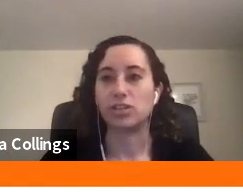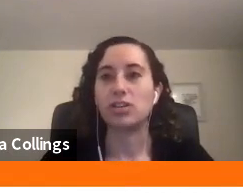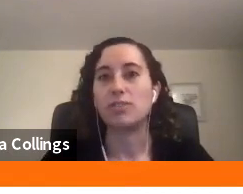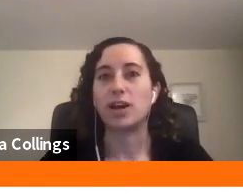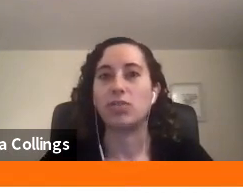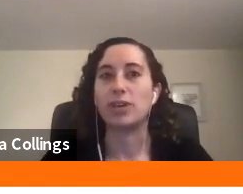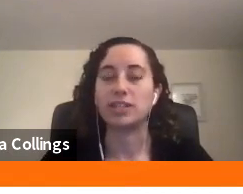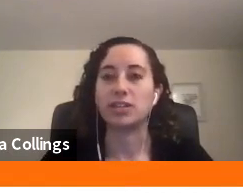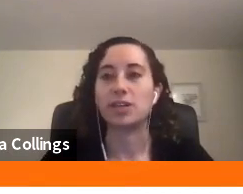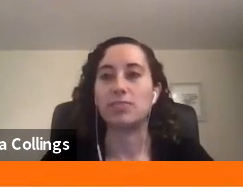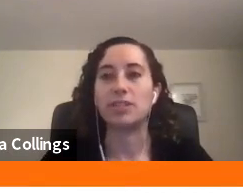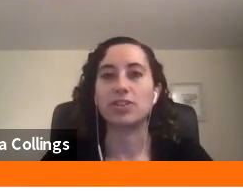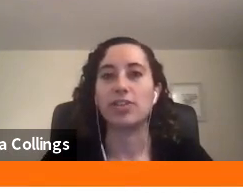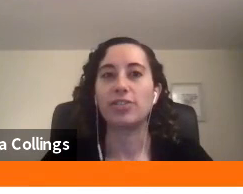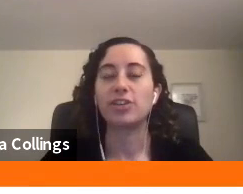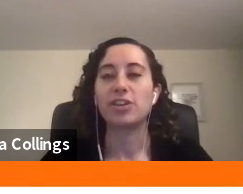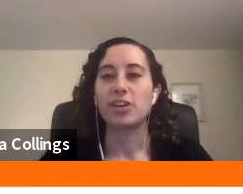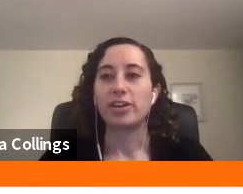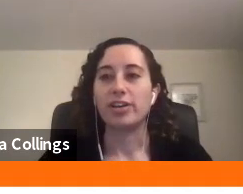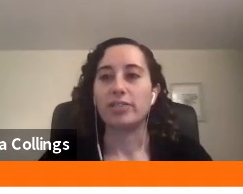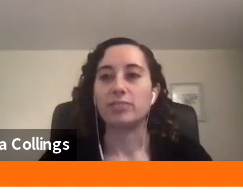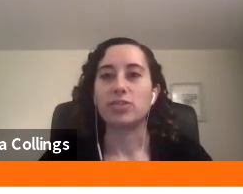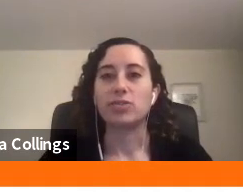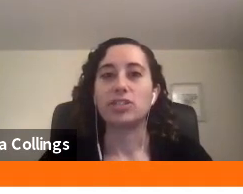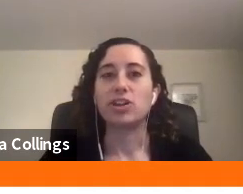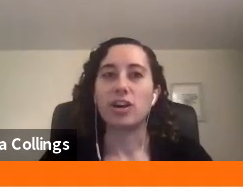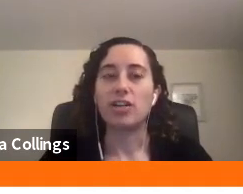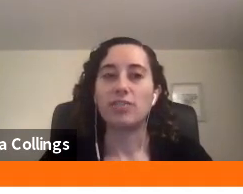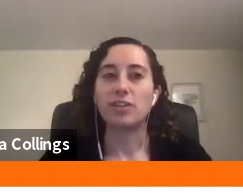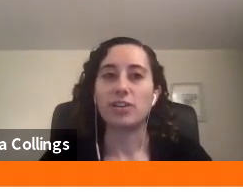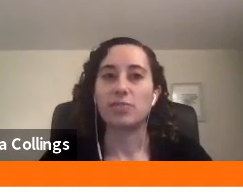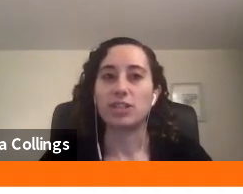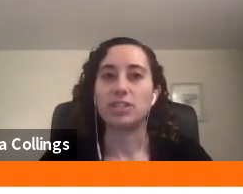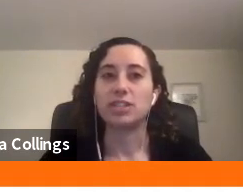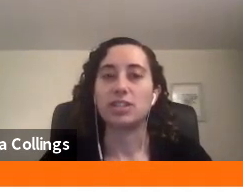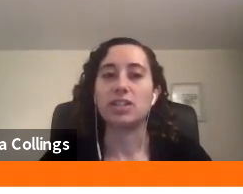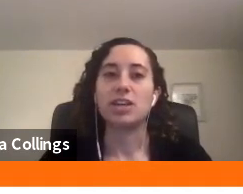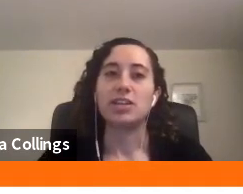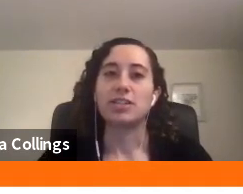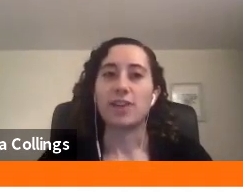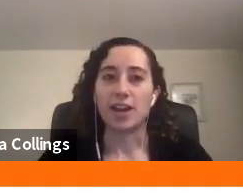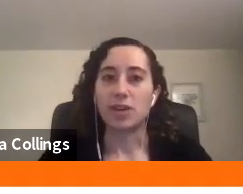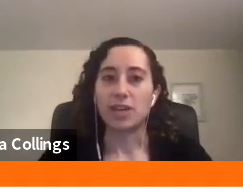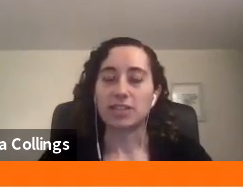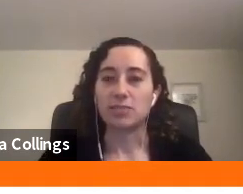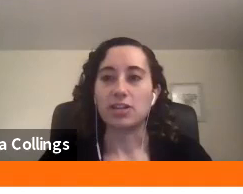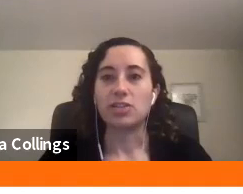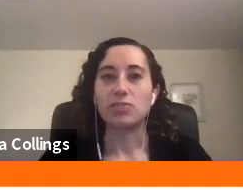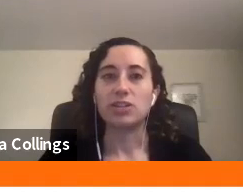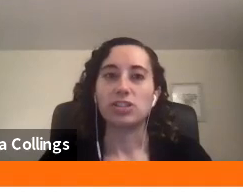That is kind of one of the reasons that I wanted to share more information about weight stigma and mental health .